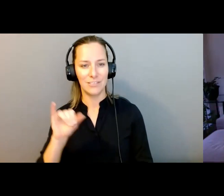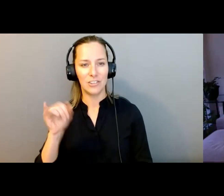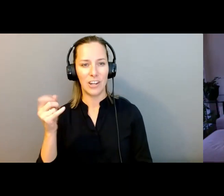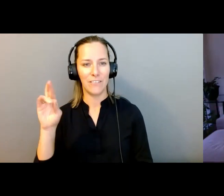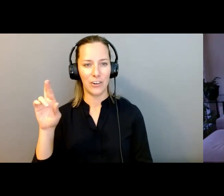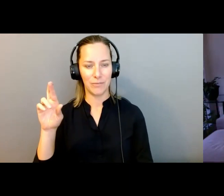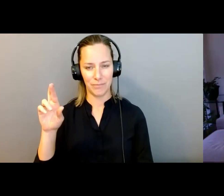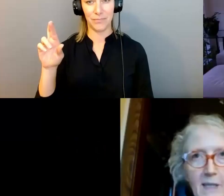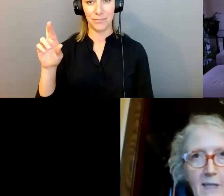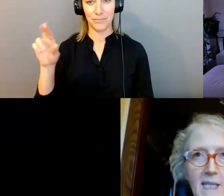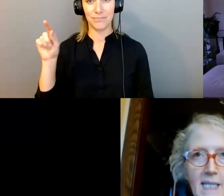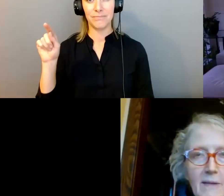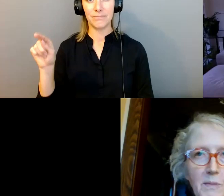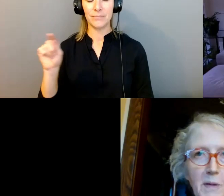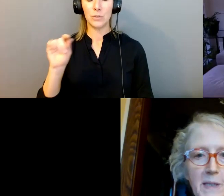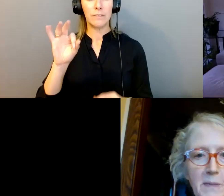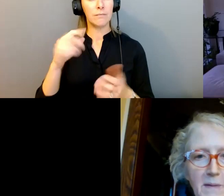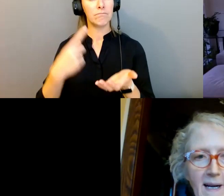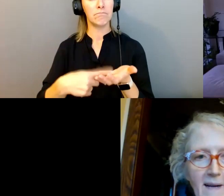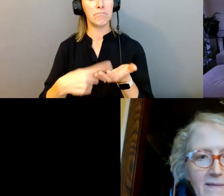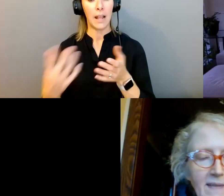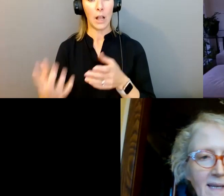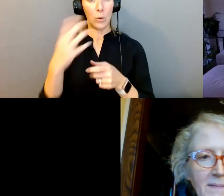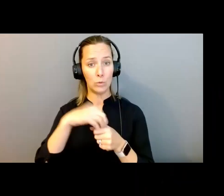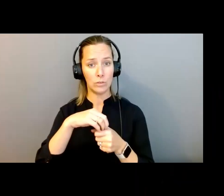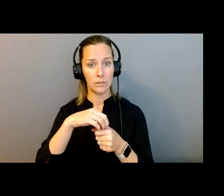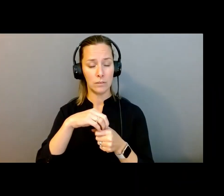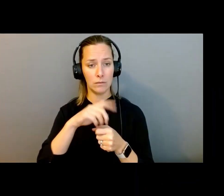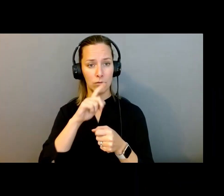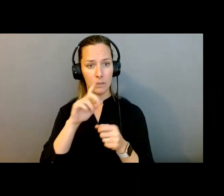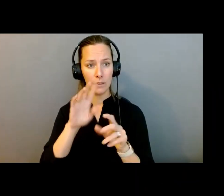say when speaking of inclusion, it's also important to be aware of intersectionalities.